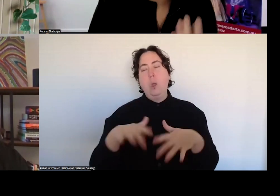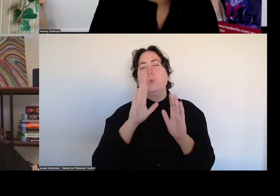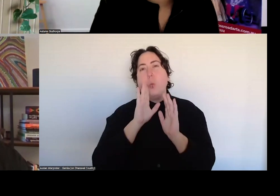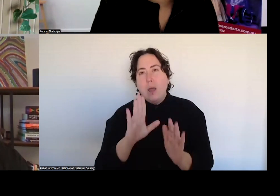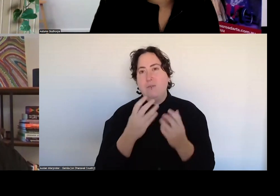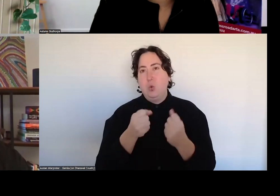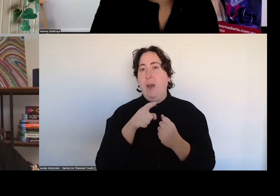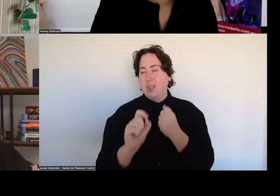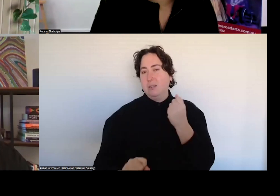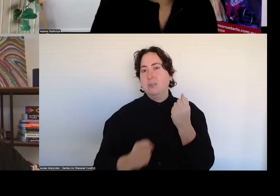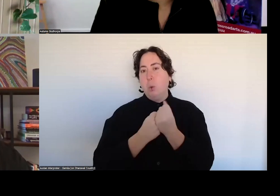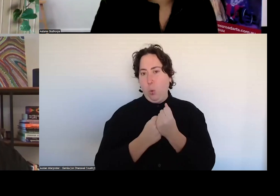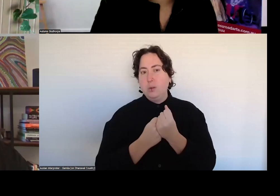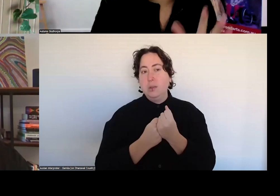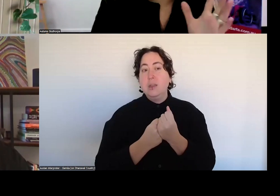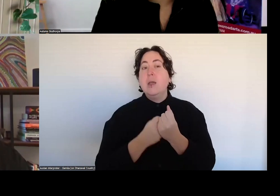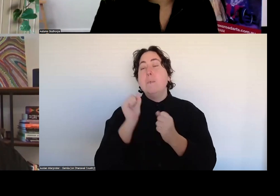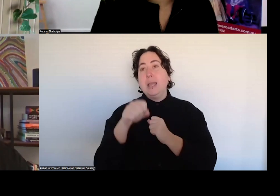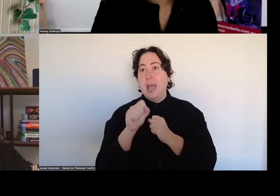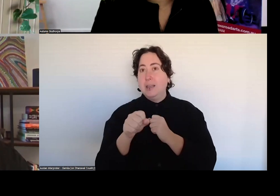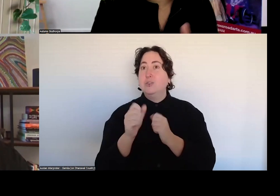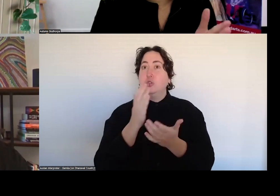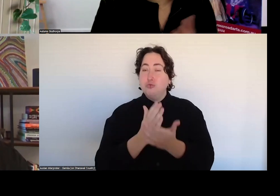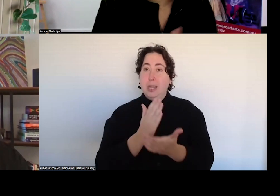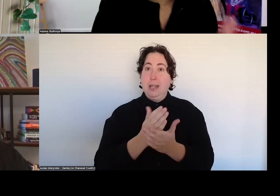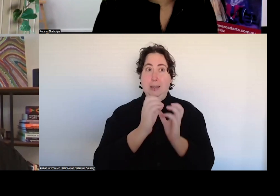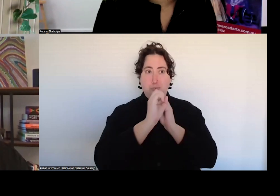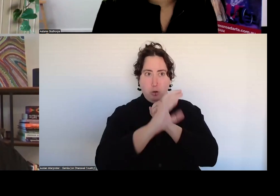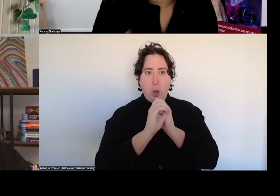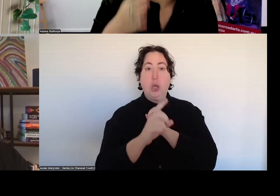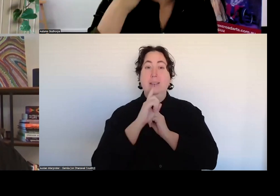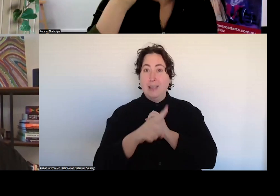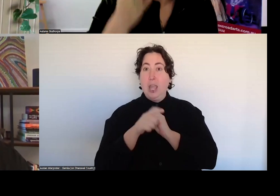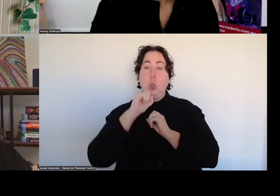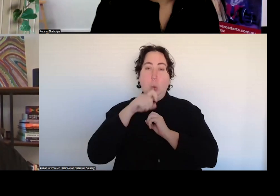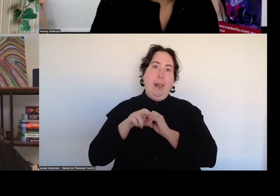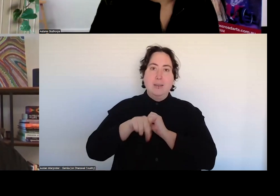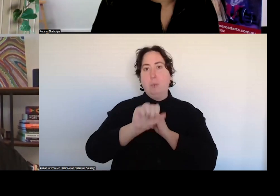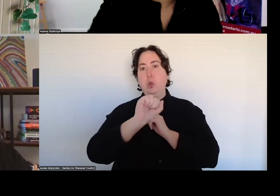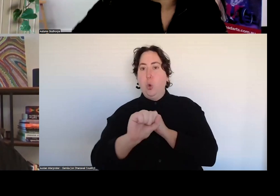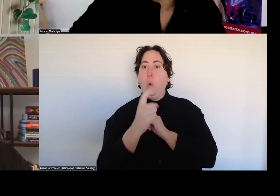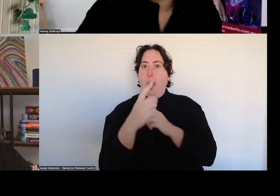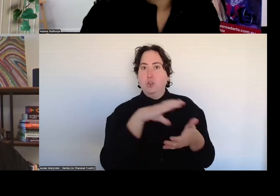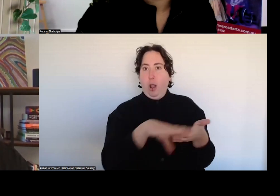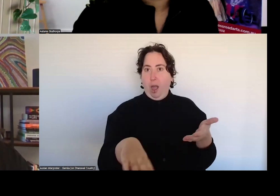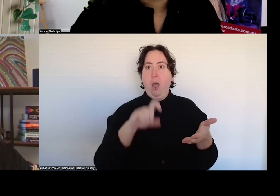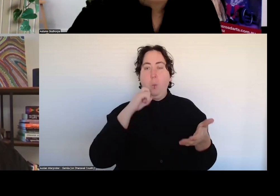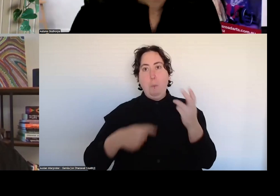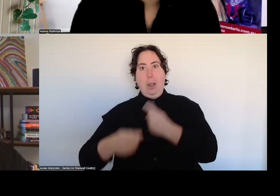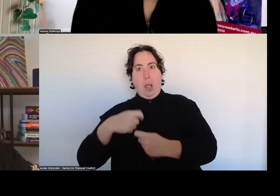Touching on that doubling your dollar, people really like to that. We introduced a giving day